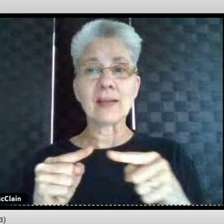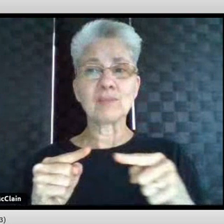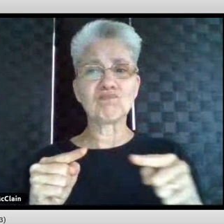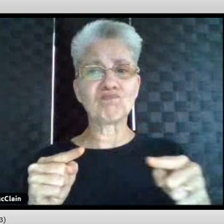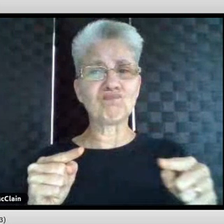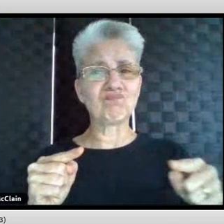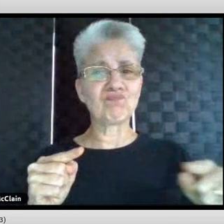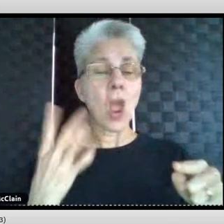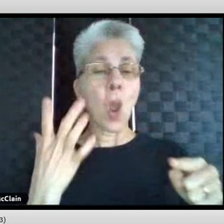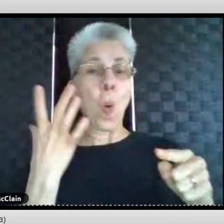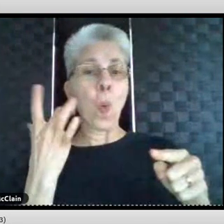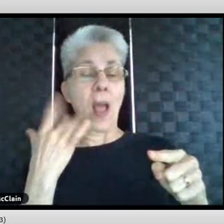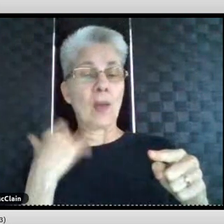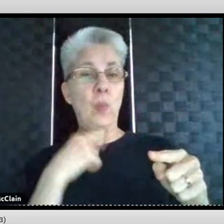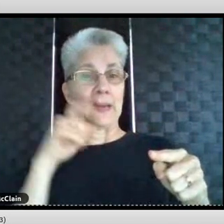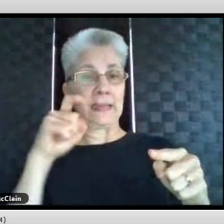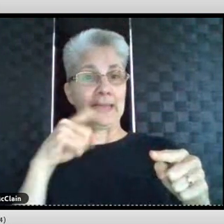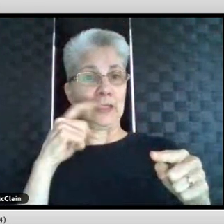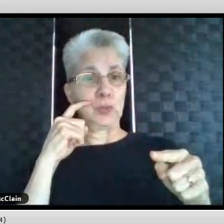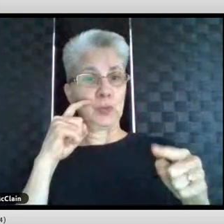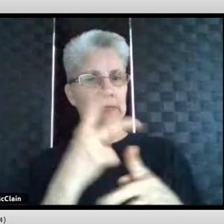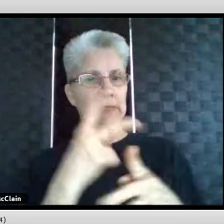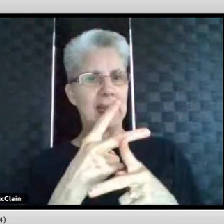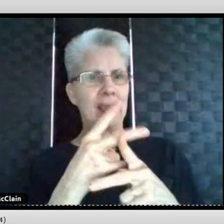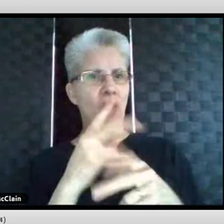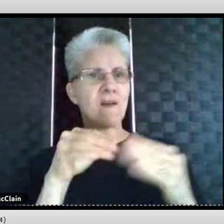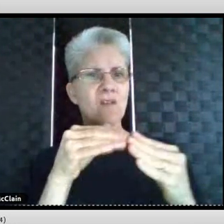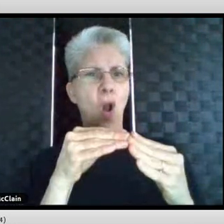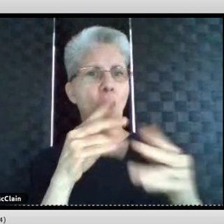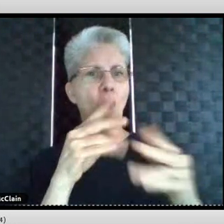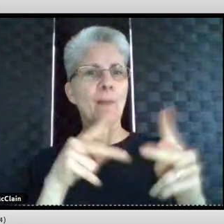because we need to take care of all of the people